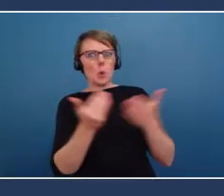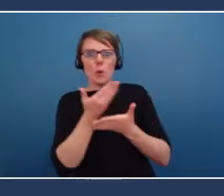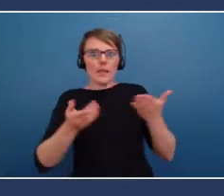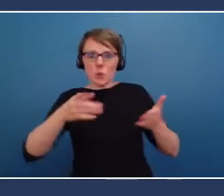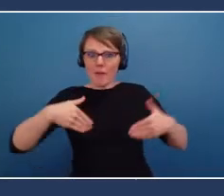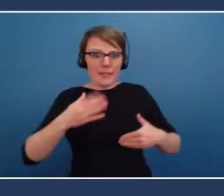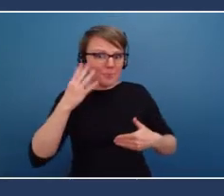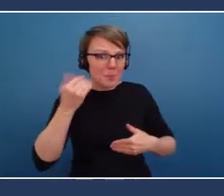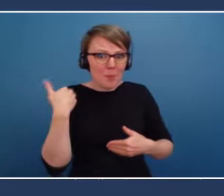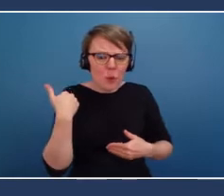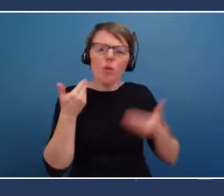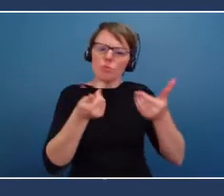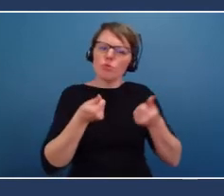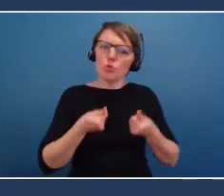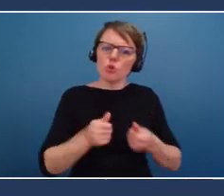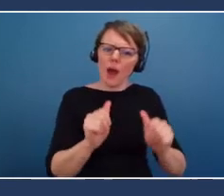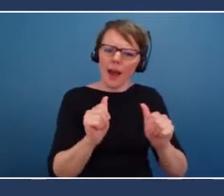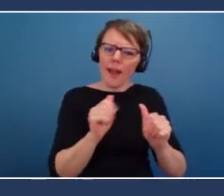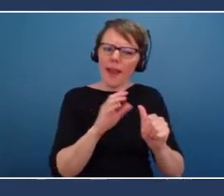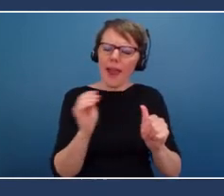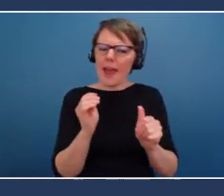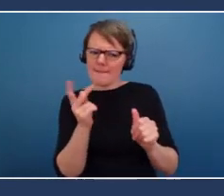Try them out and find your best way of working.